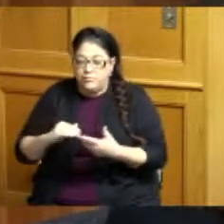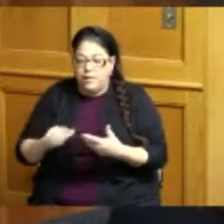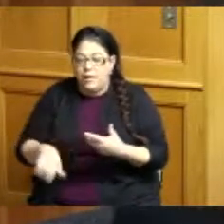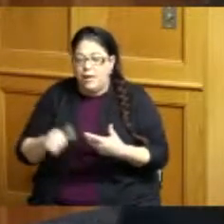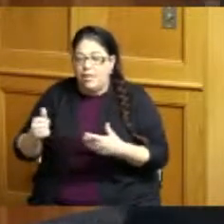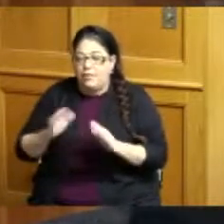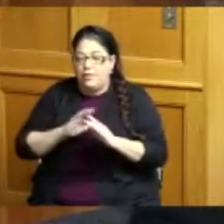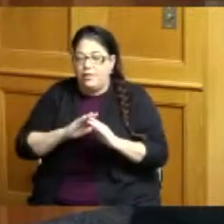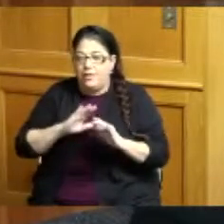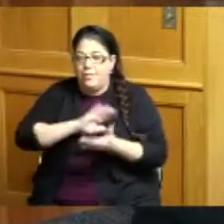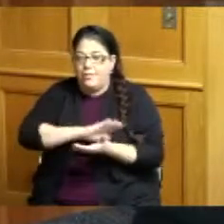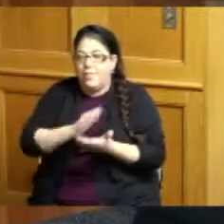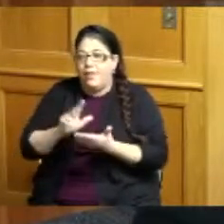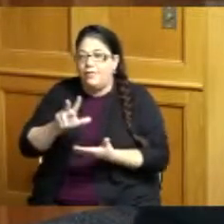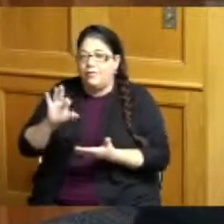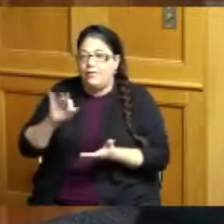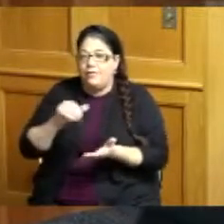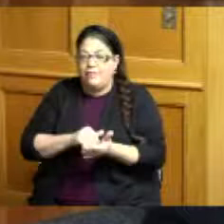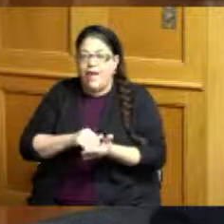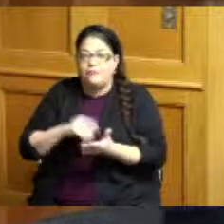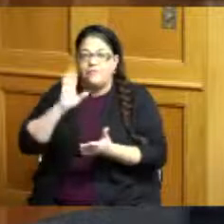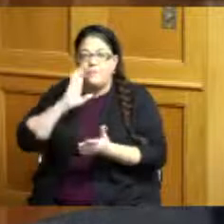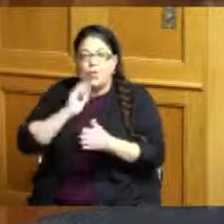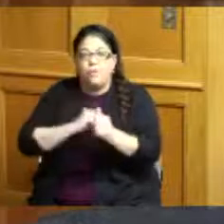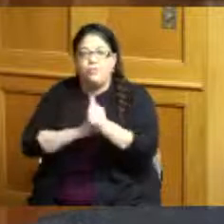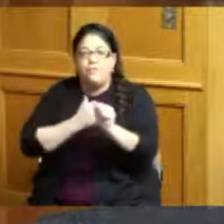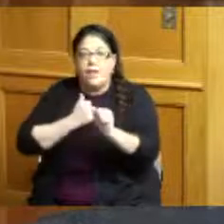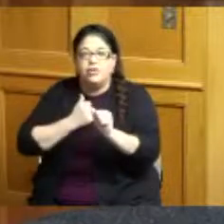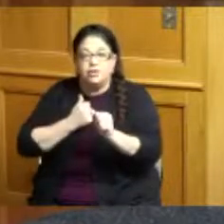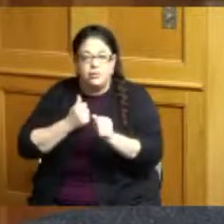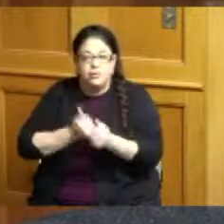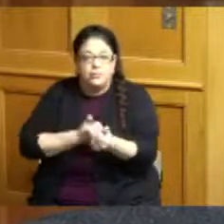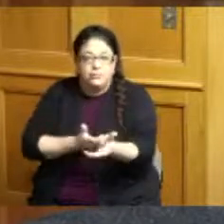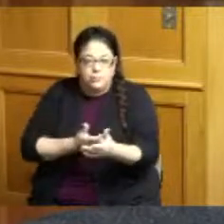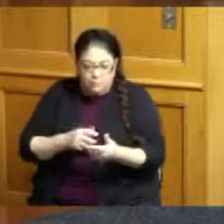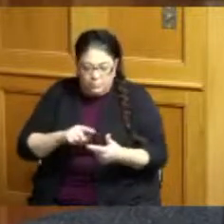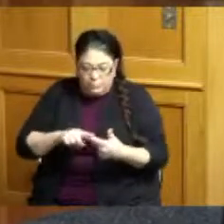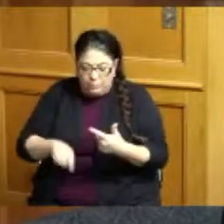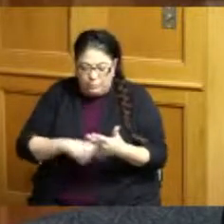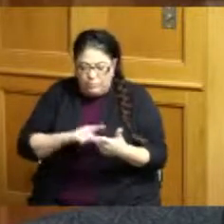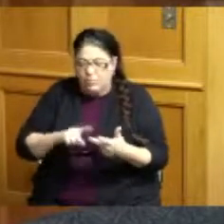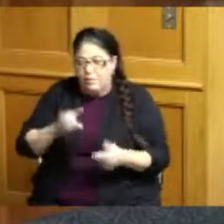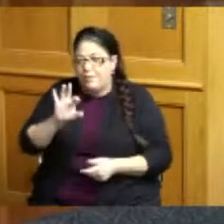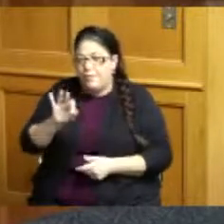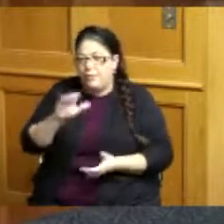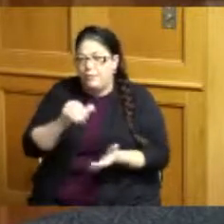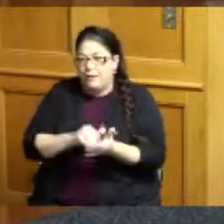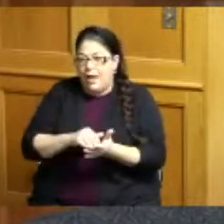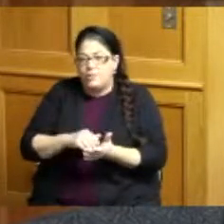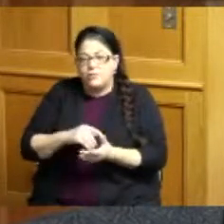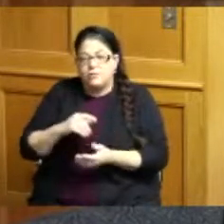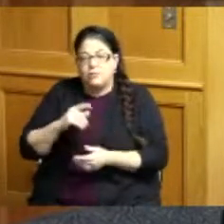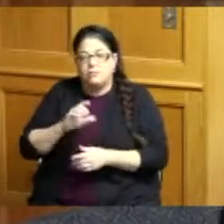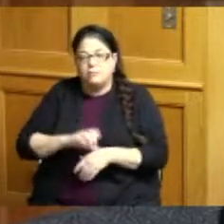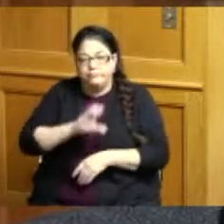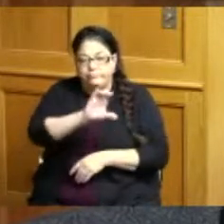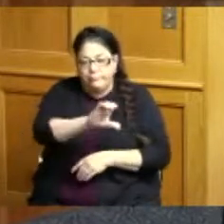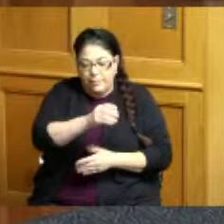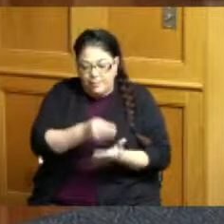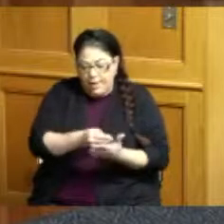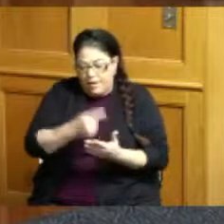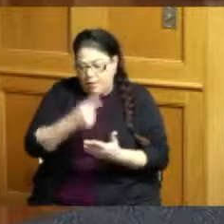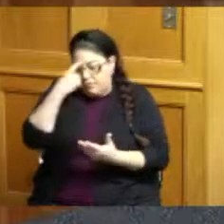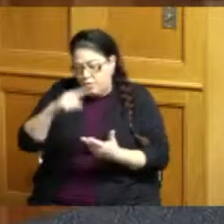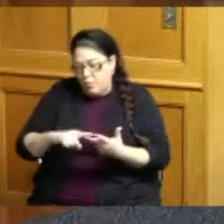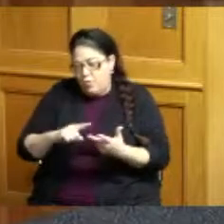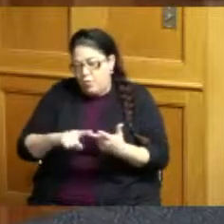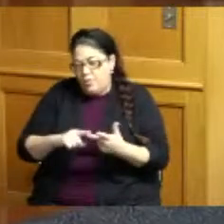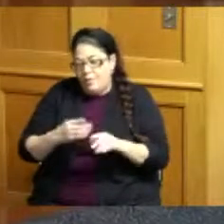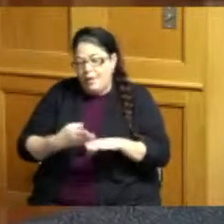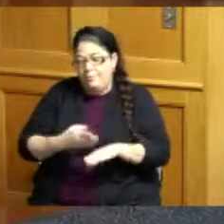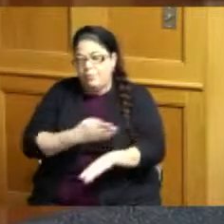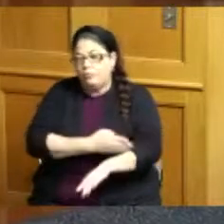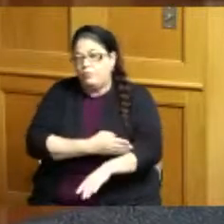739,000 going to prevention there is 900,000 going to improving substance use disorder treatment and